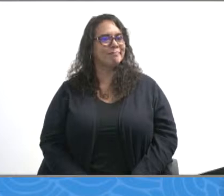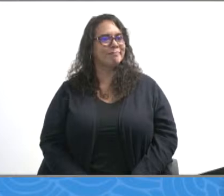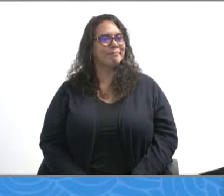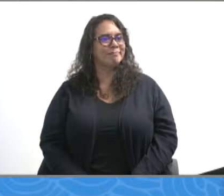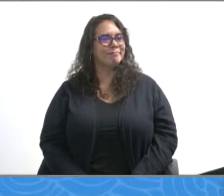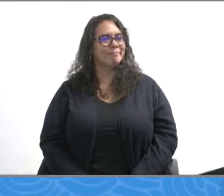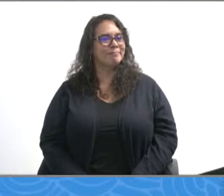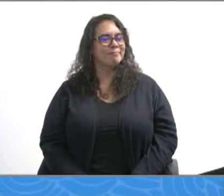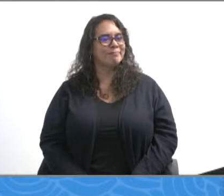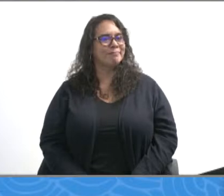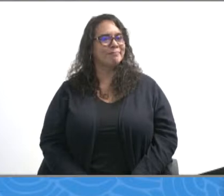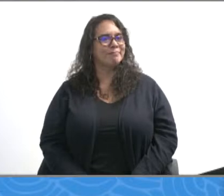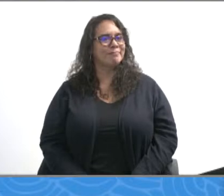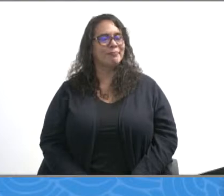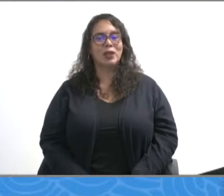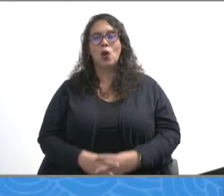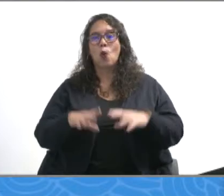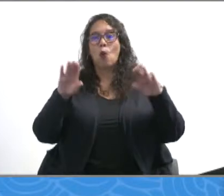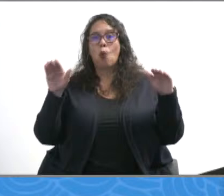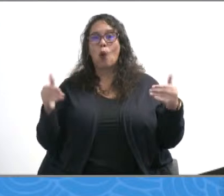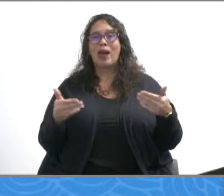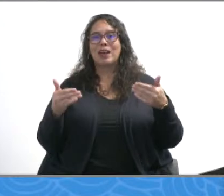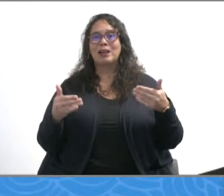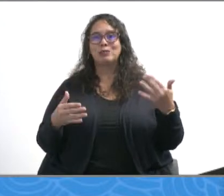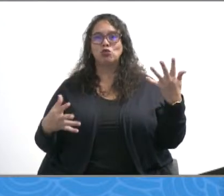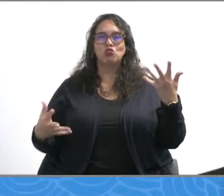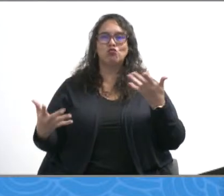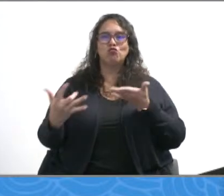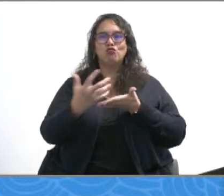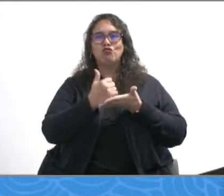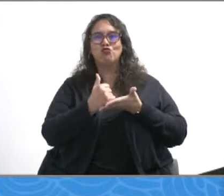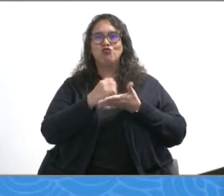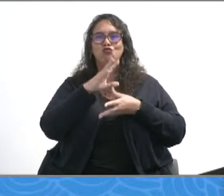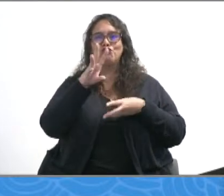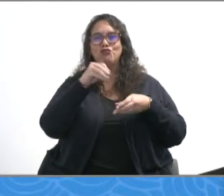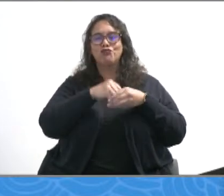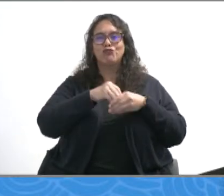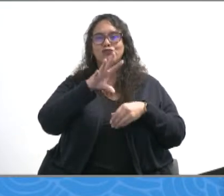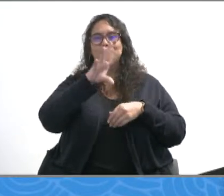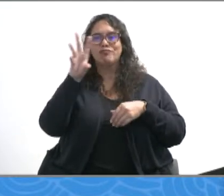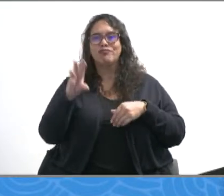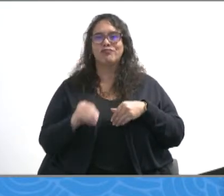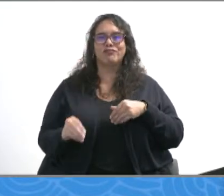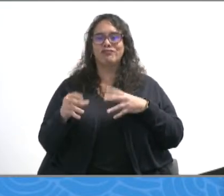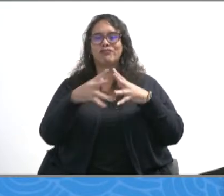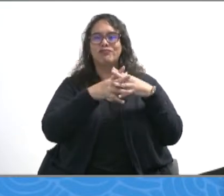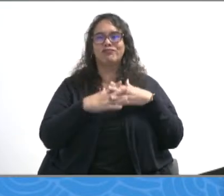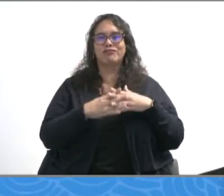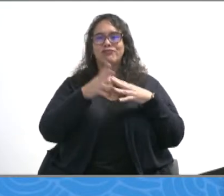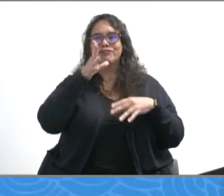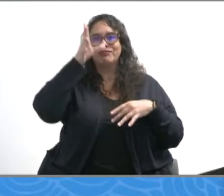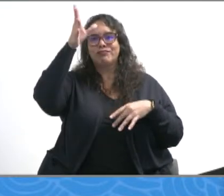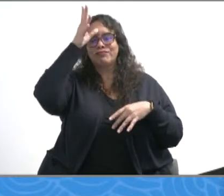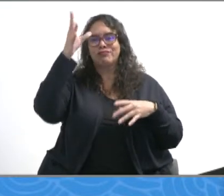Welcome to the Coalition of Involved African American Parents, Virtual Black History Month celebration.